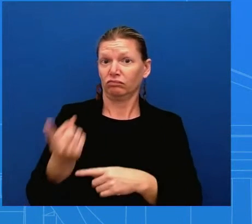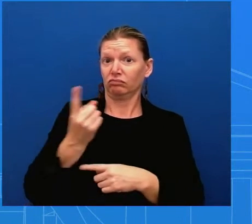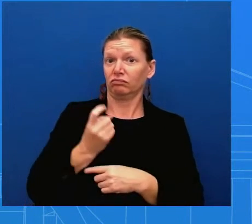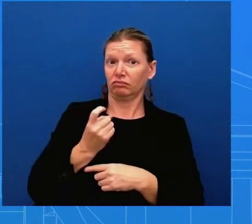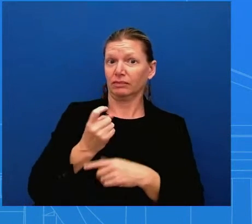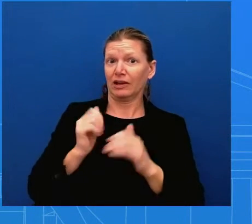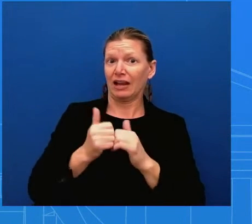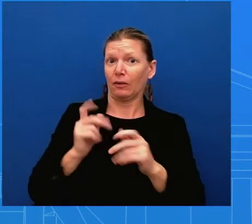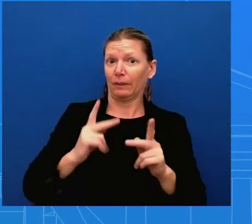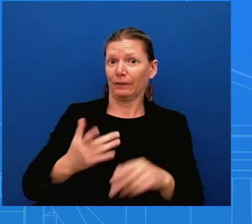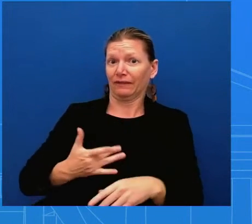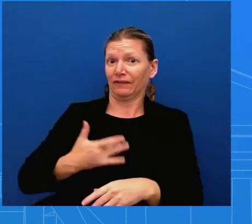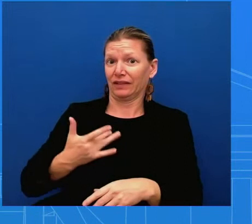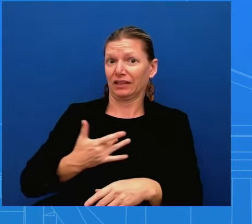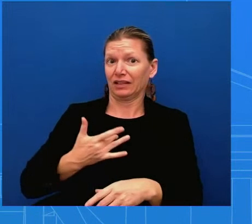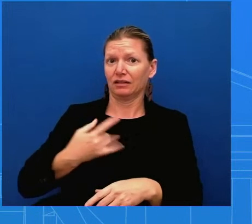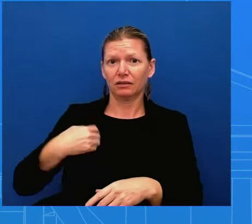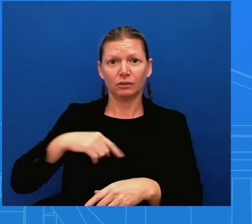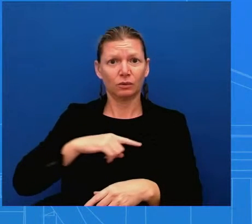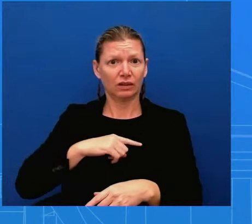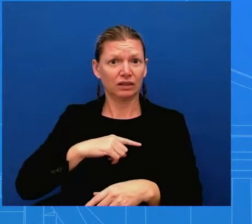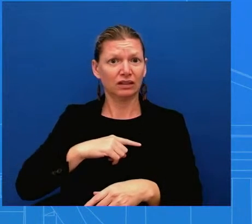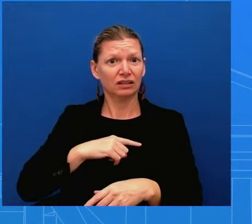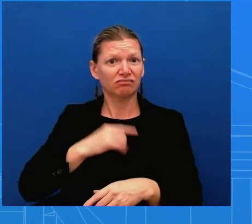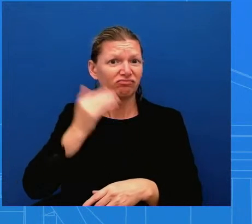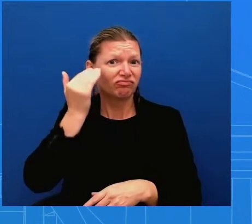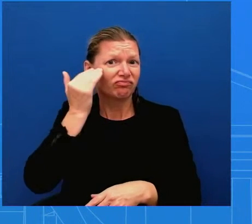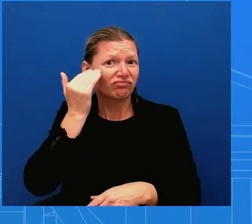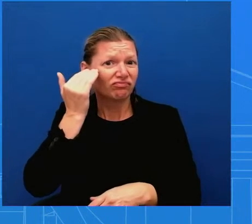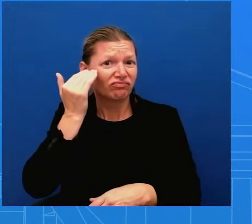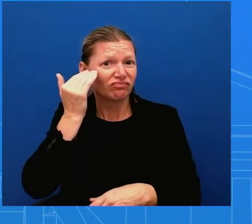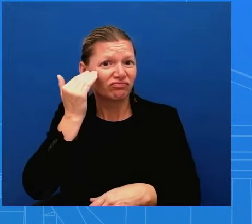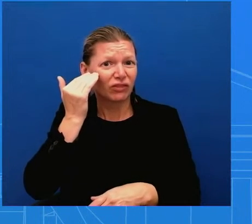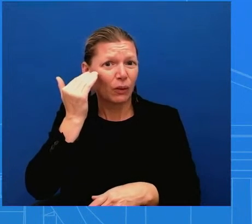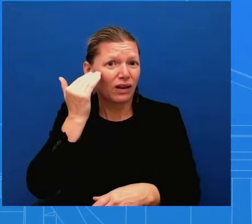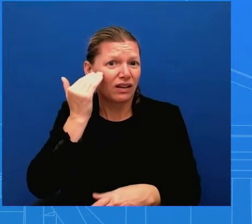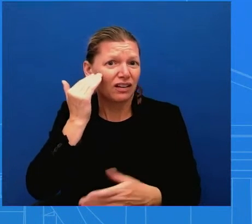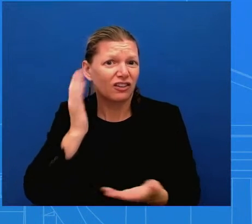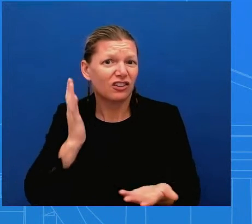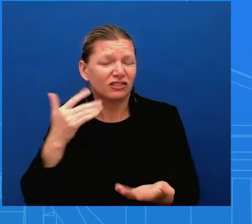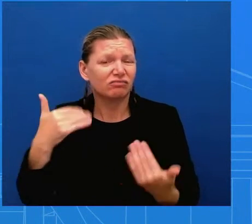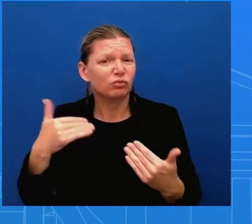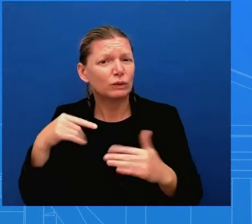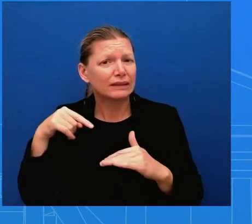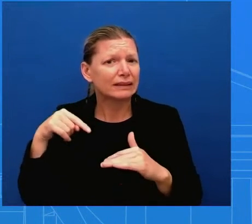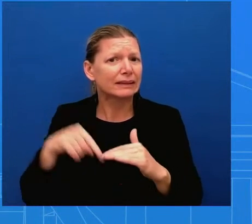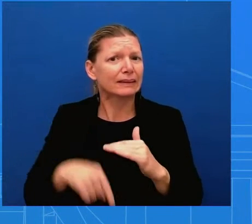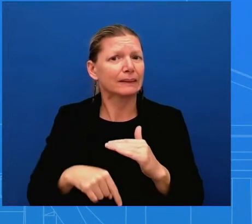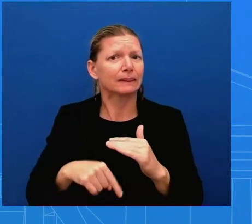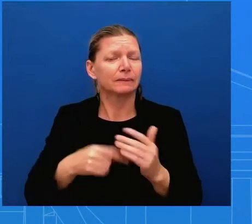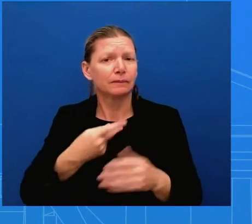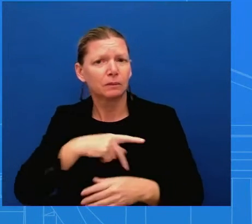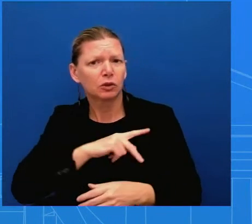We understand how deeply personal this moment is for many Americans across the country.